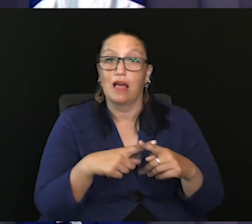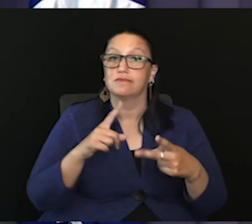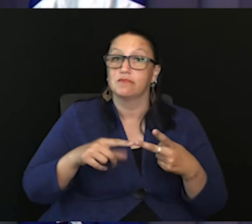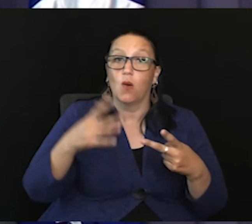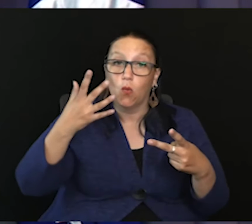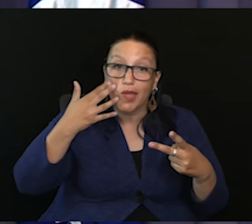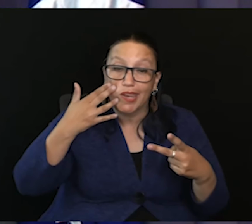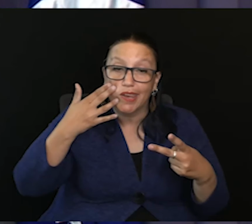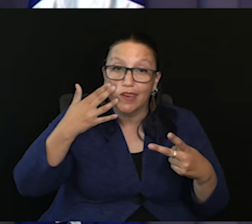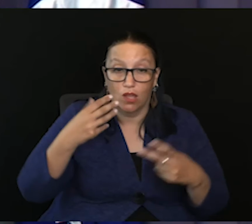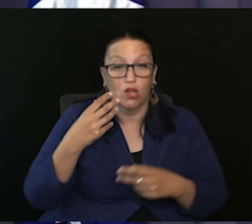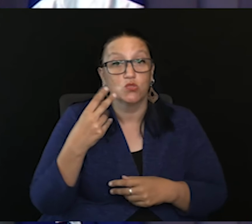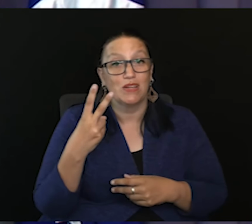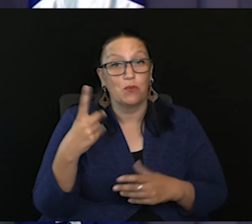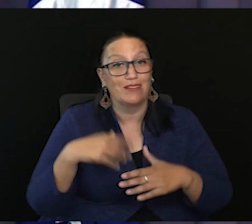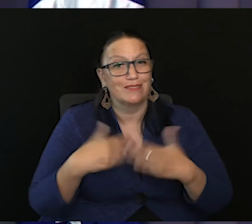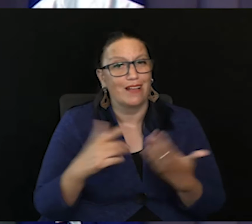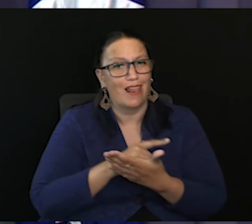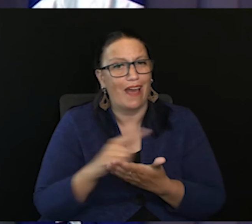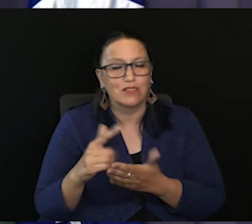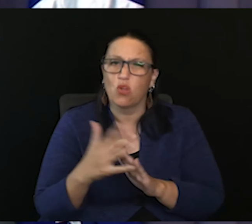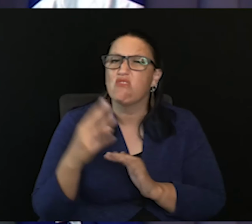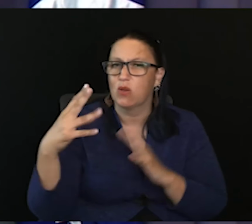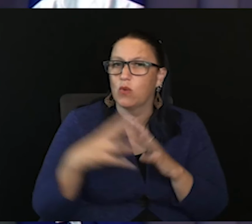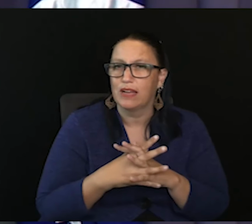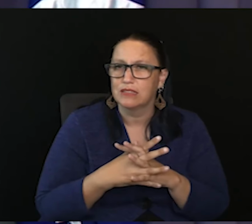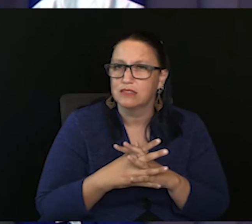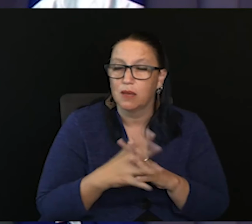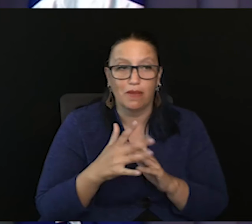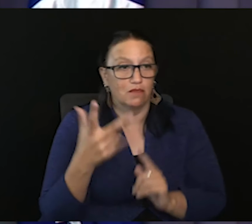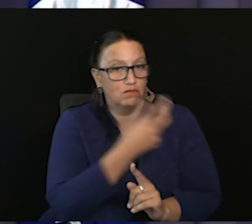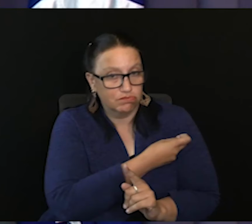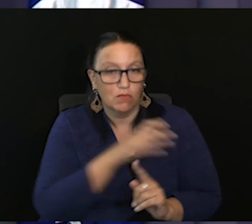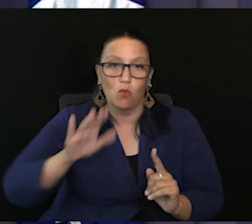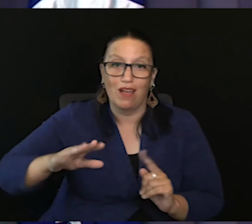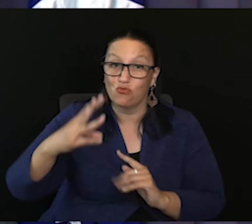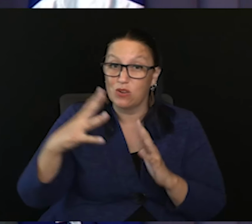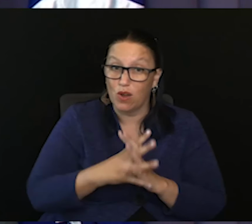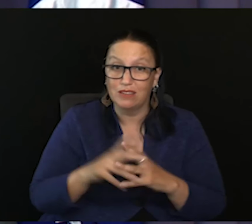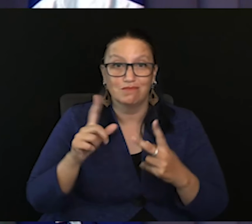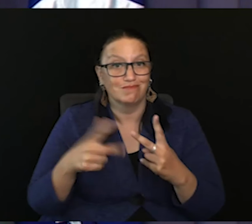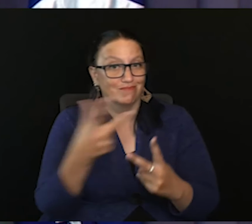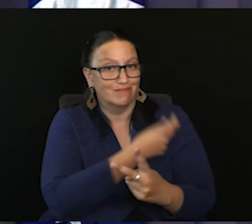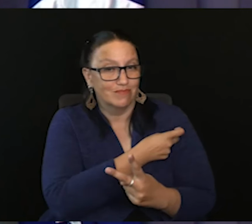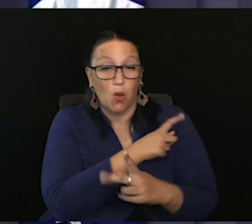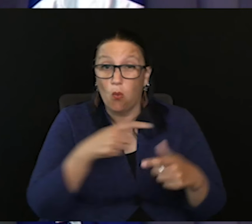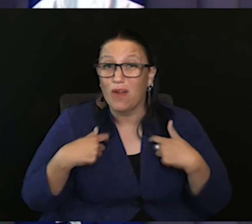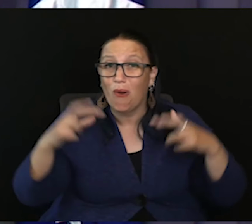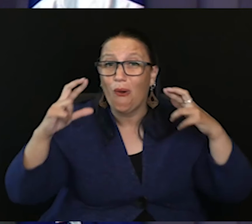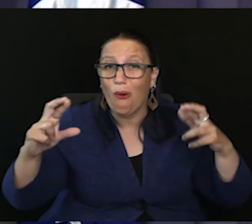And so that will also enable fairly rapid completion of vaccination. And I guess our dream is that we might turn out